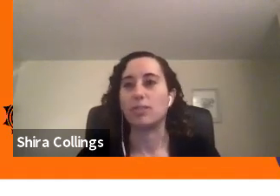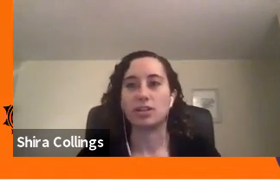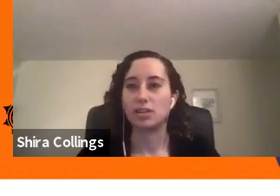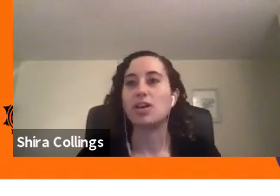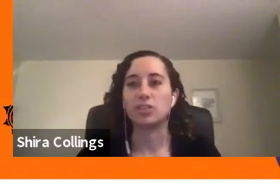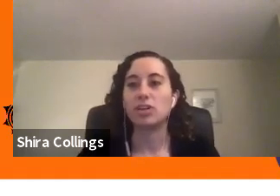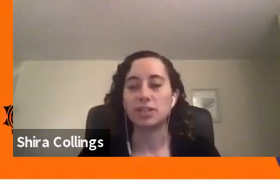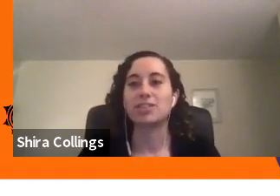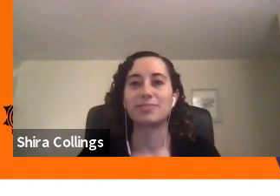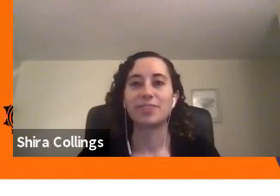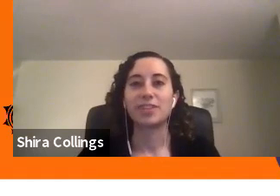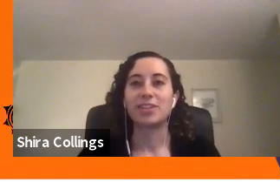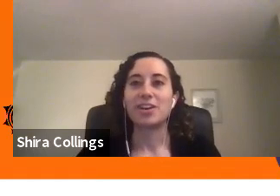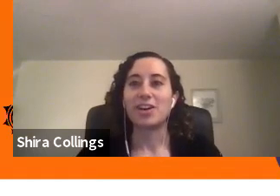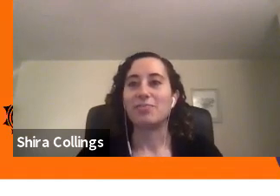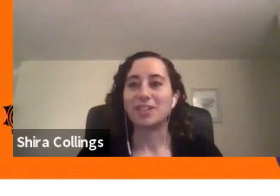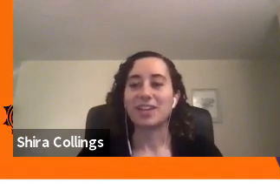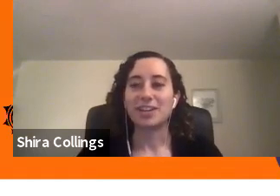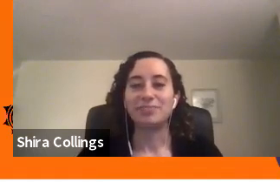And that is definitely important to recognize when